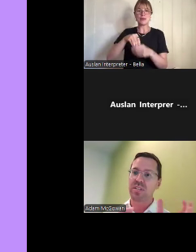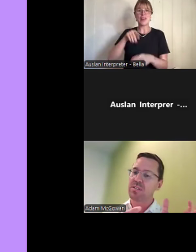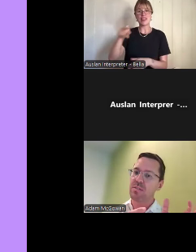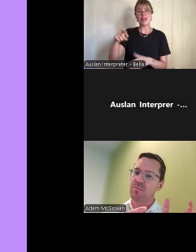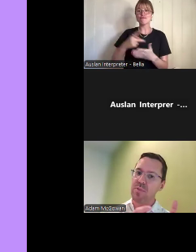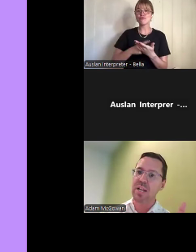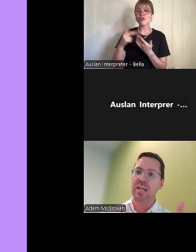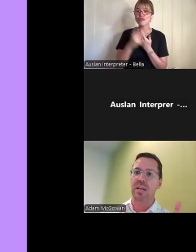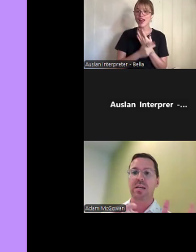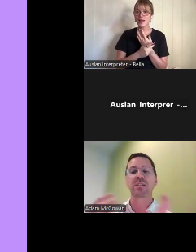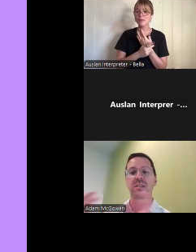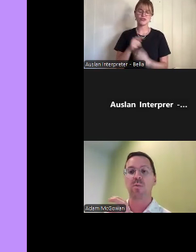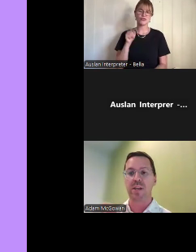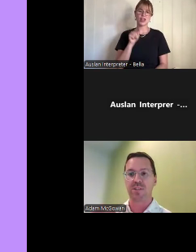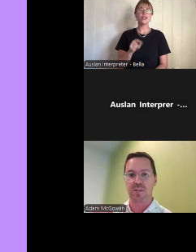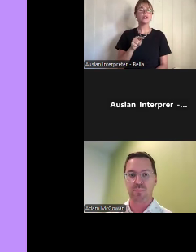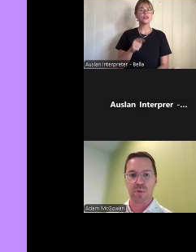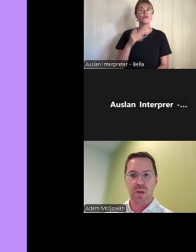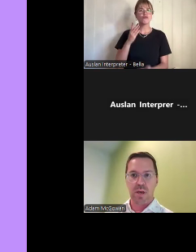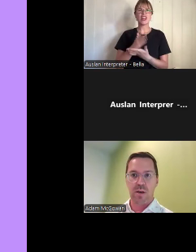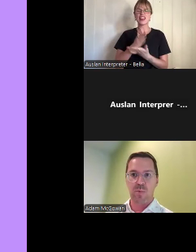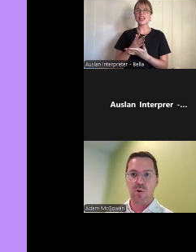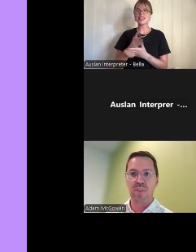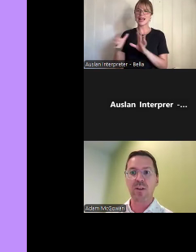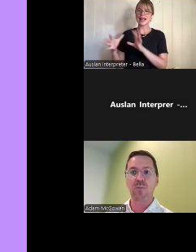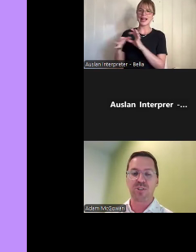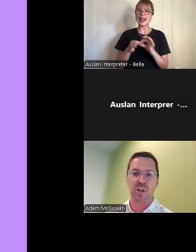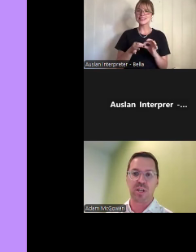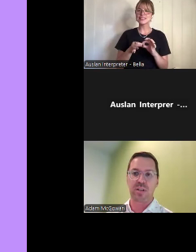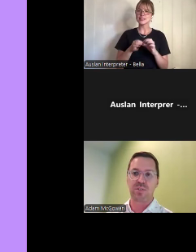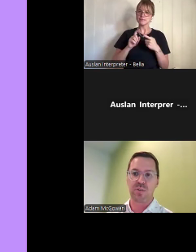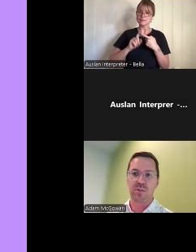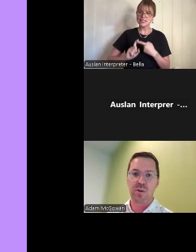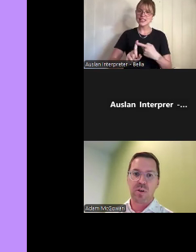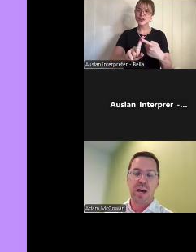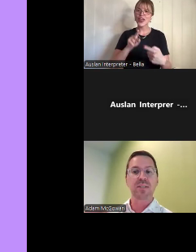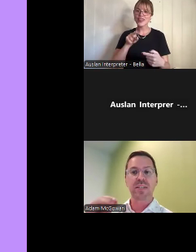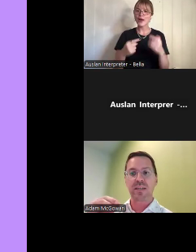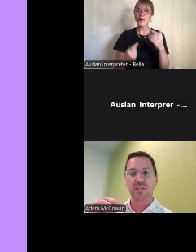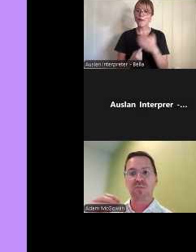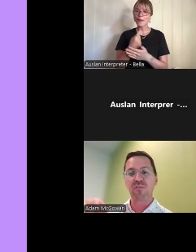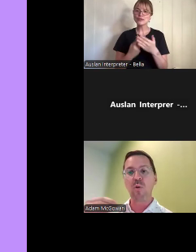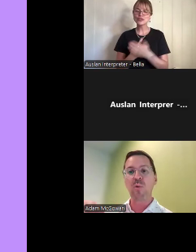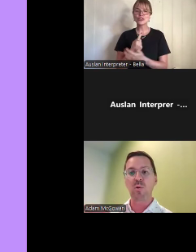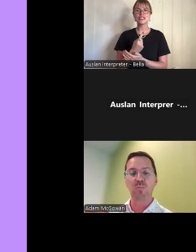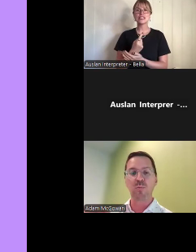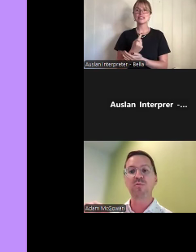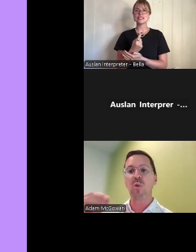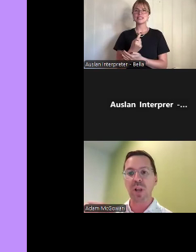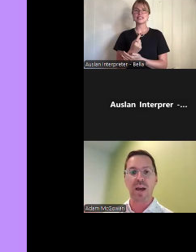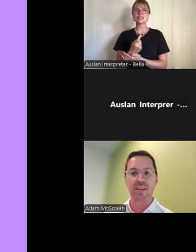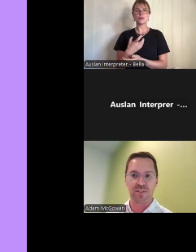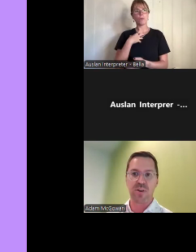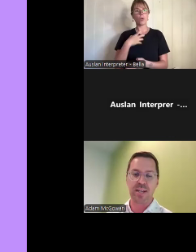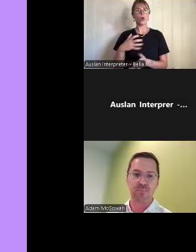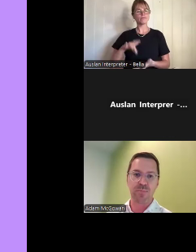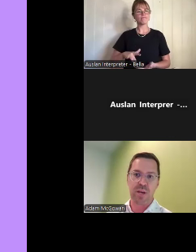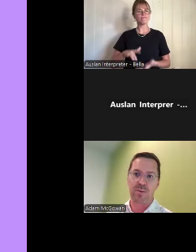this is really a continuation of that opportunity to undertake some formal more formalised training